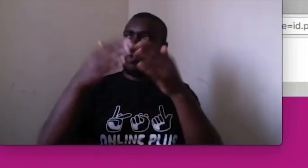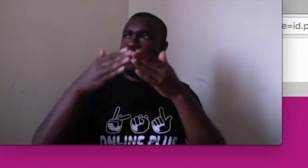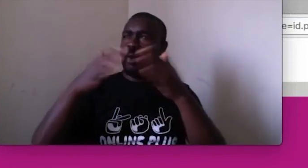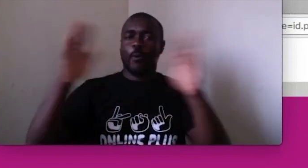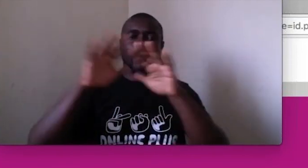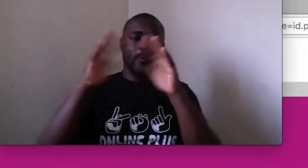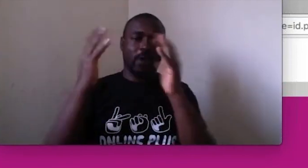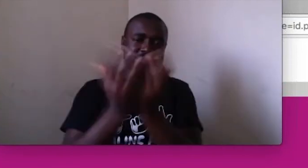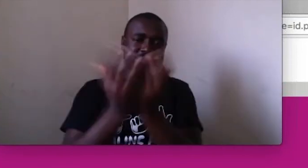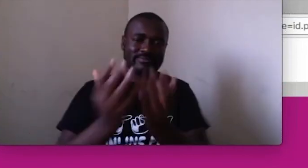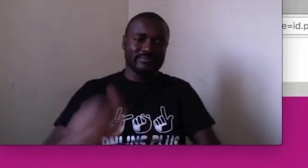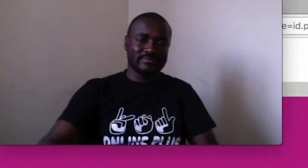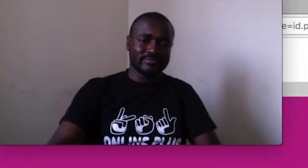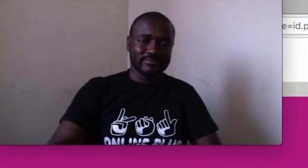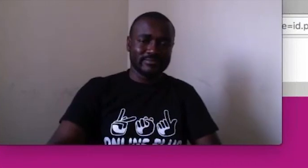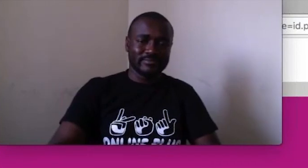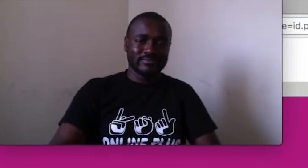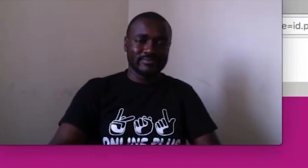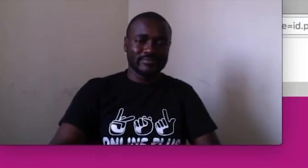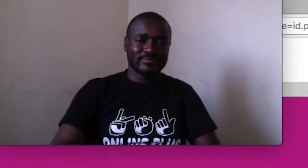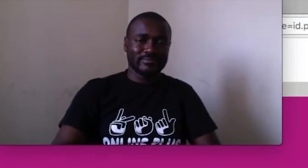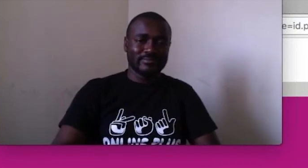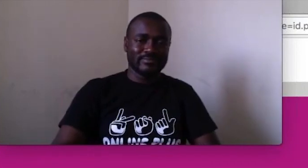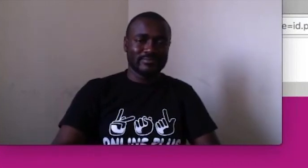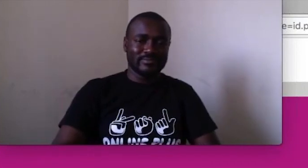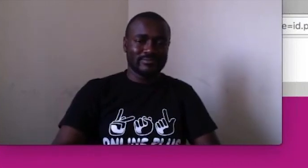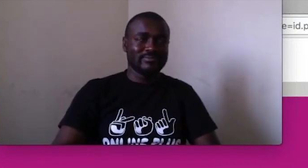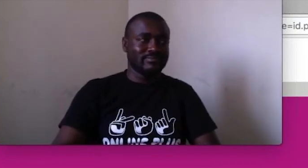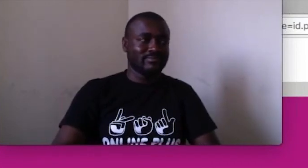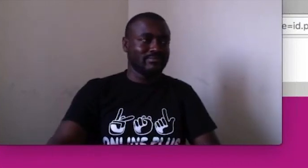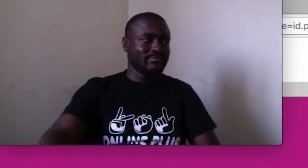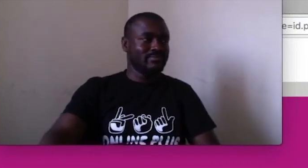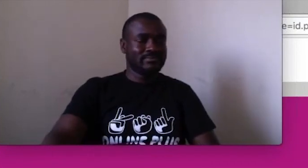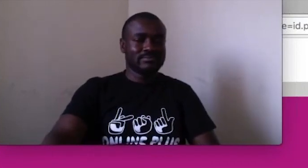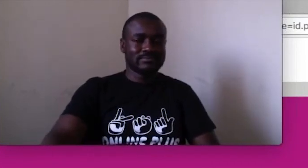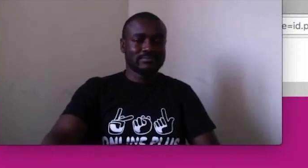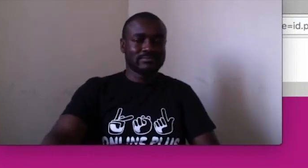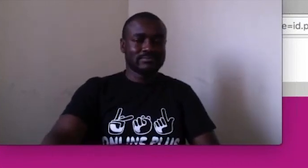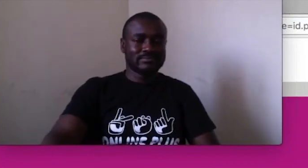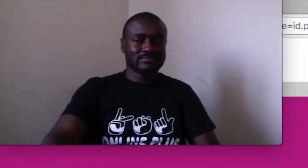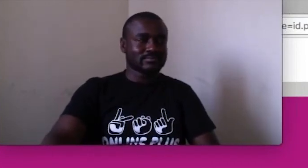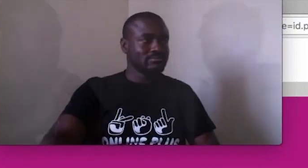have Kenyan Sign Language and other sign languages so that's it not only for customers in Kenya